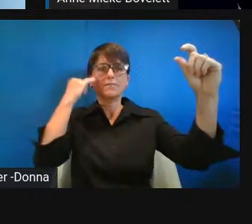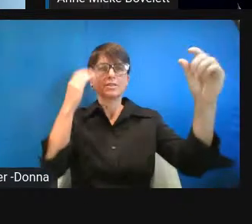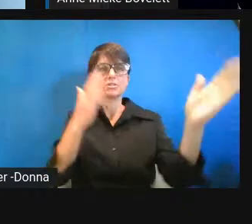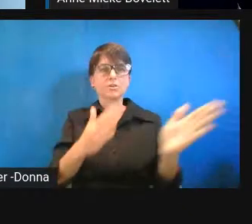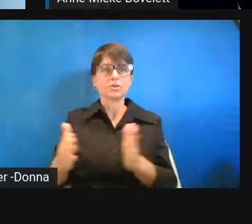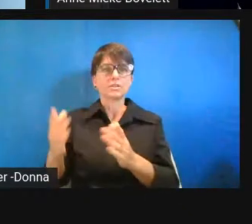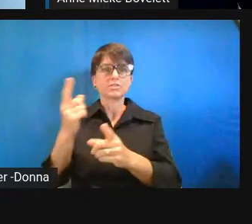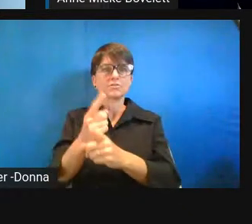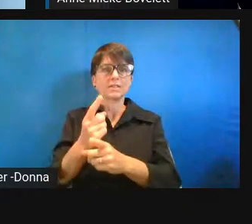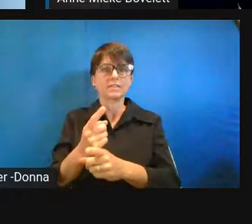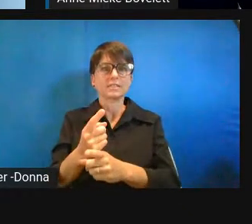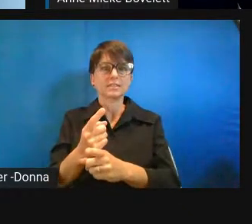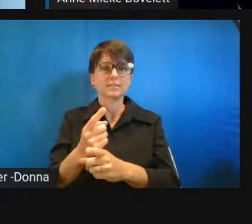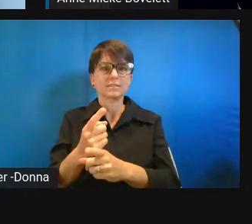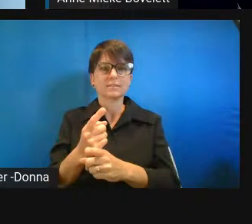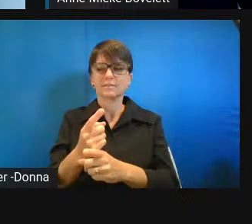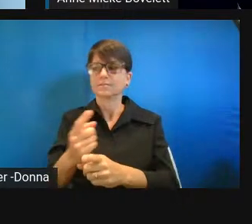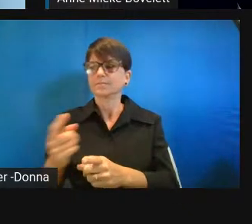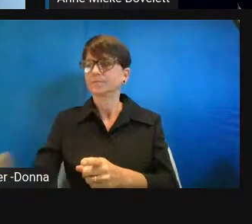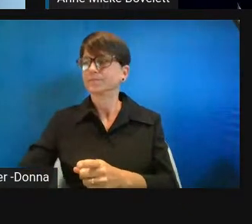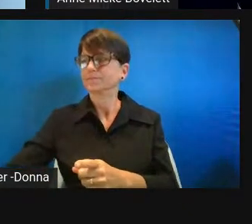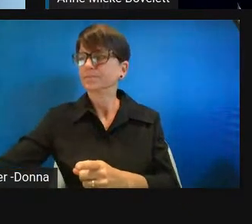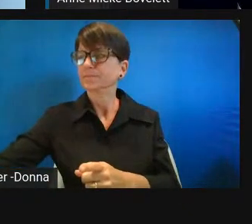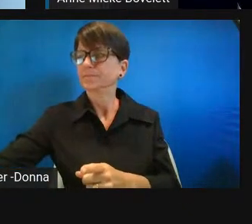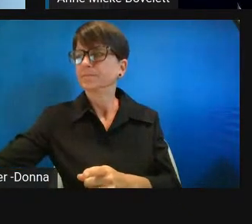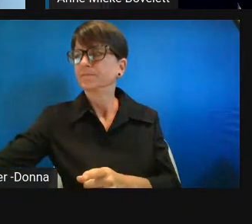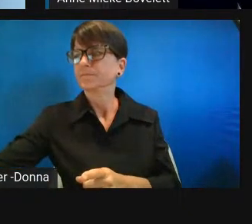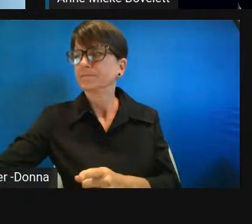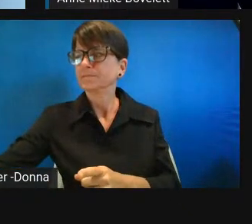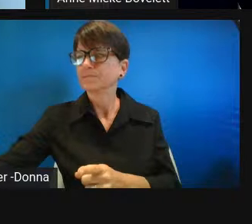I would not use that to assess the accessibility. Sure the headings that are cracked and